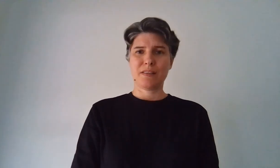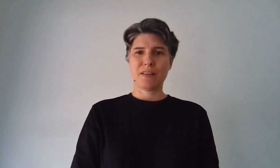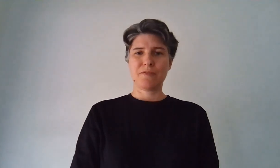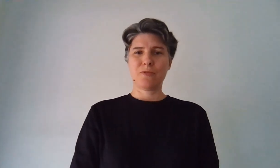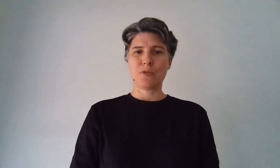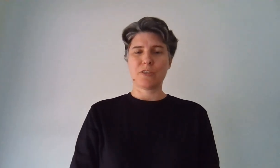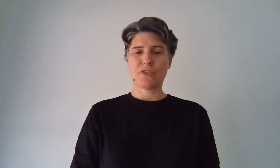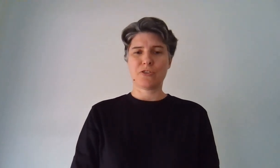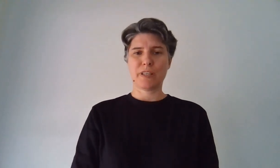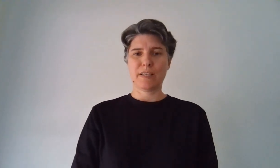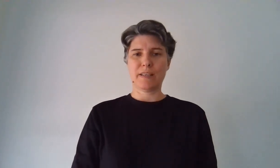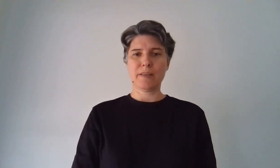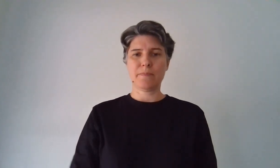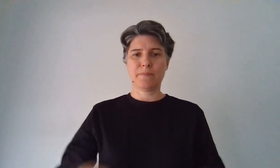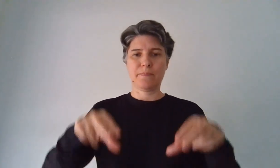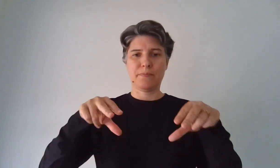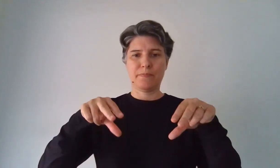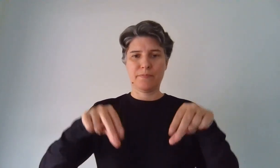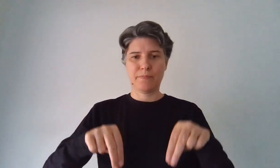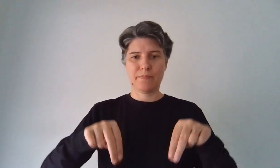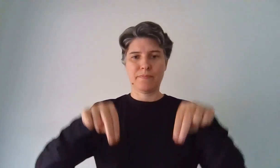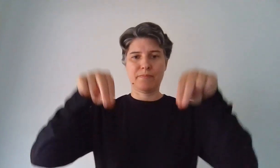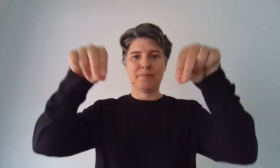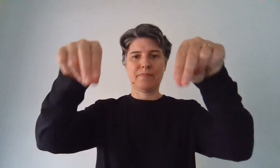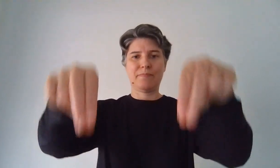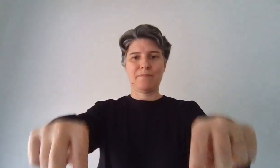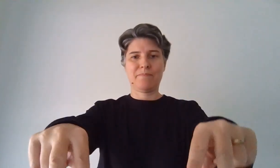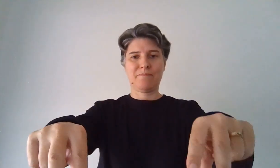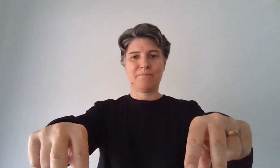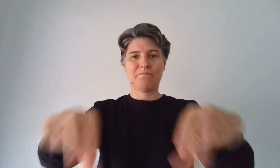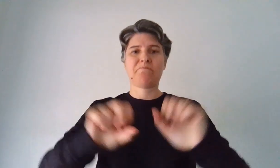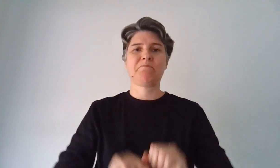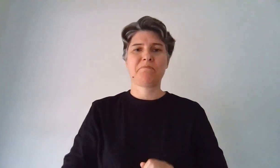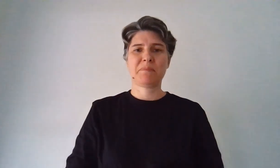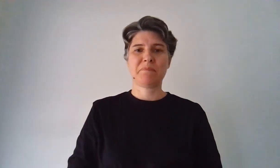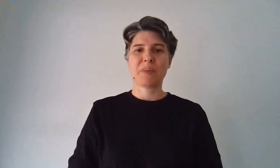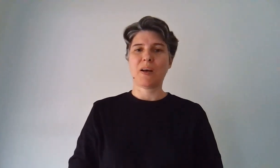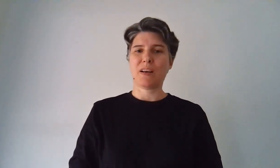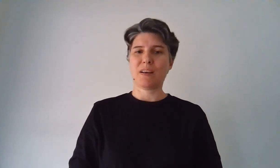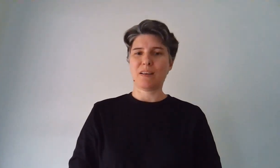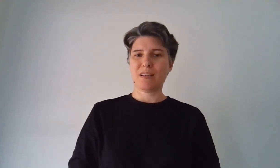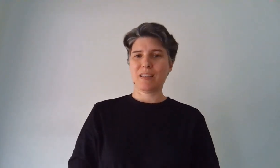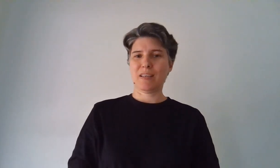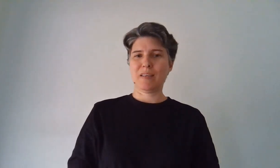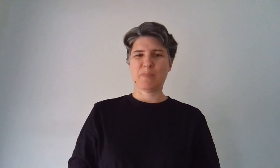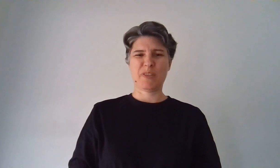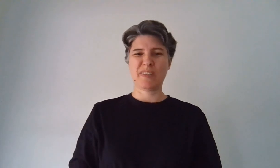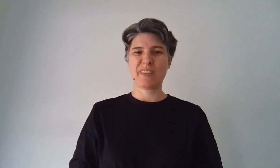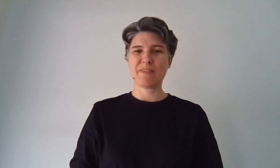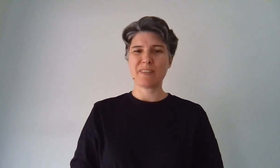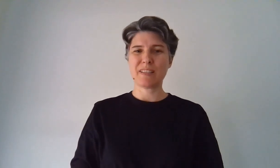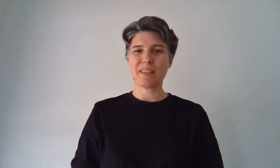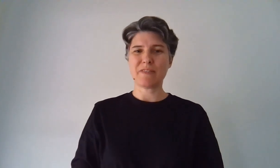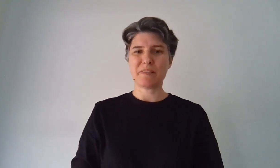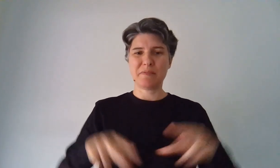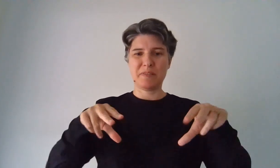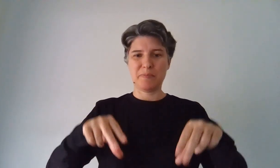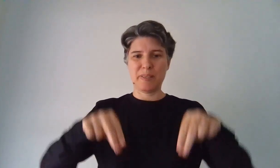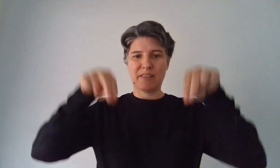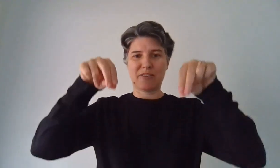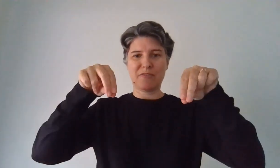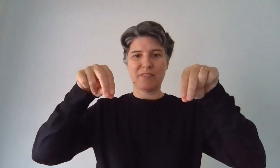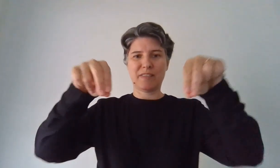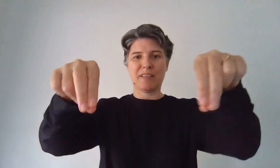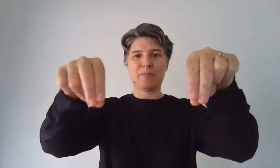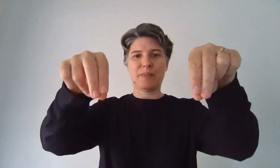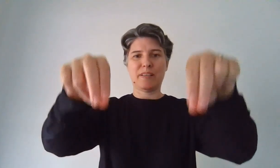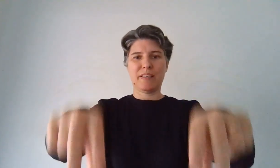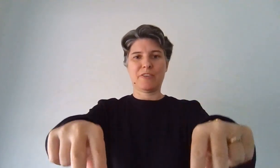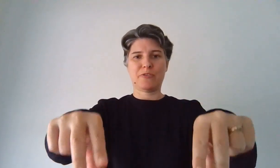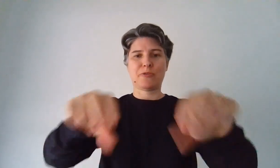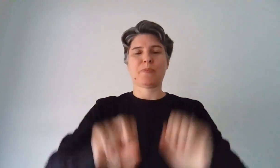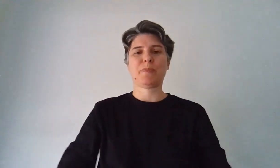The sign for Australia - I personally don't really love it. Pick the convicts up and drop